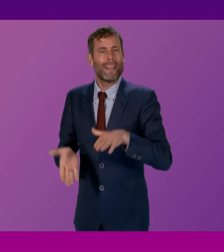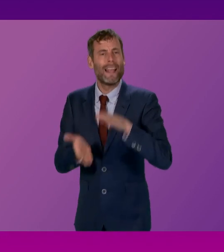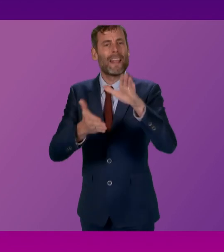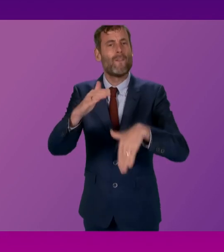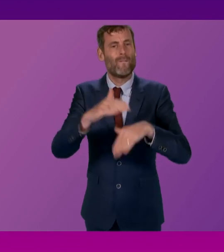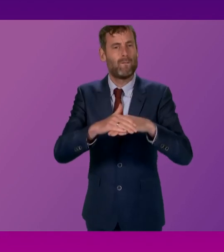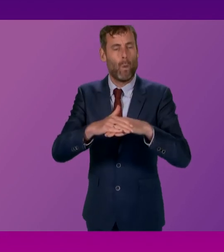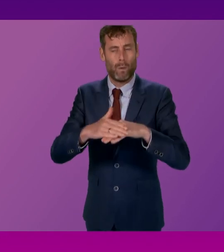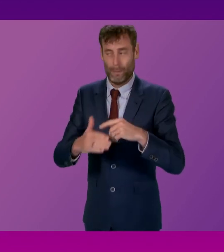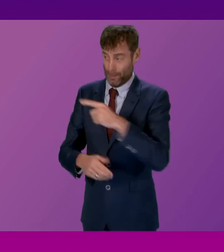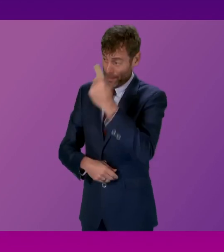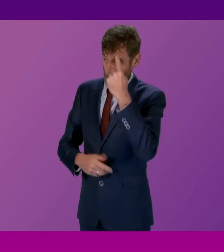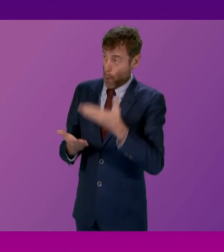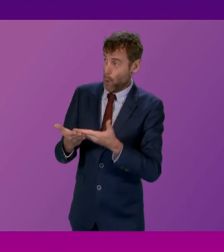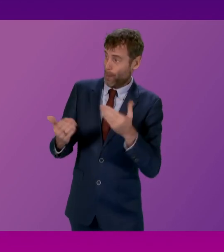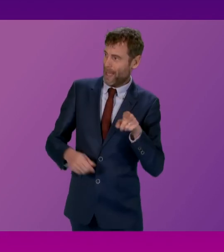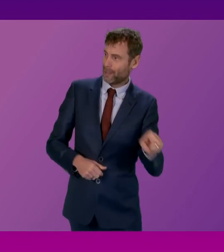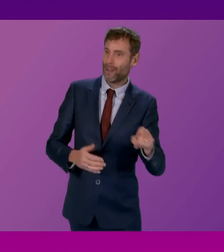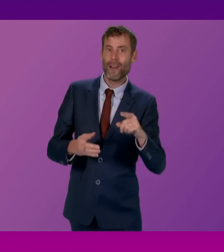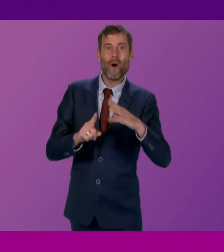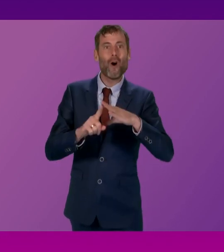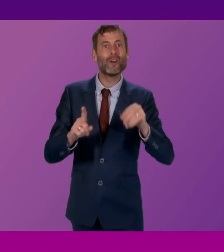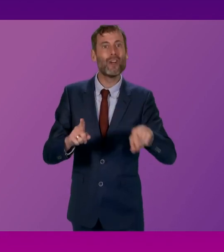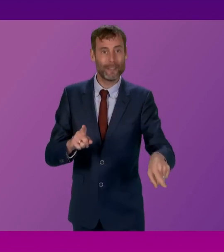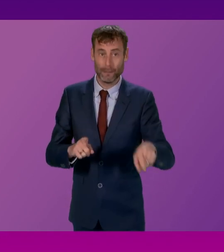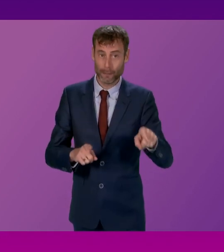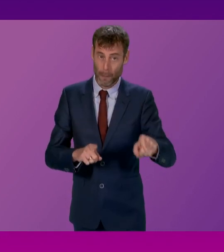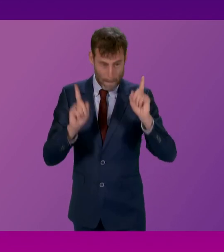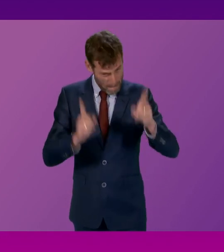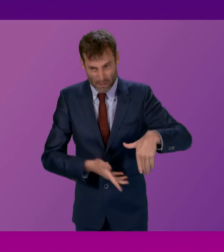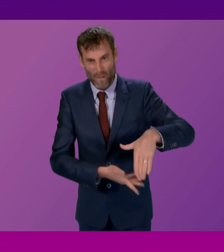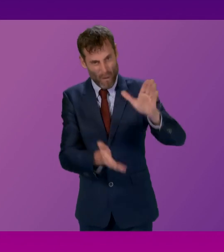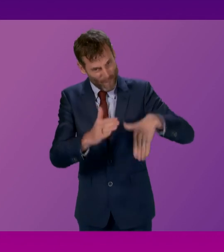What is he doing to identify those who did not comply with the “do not destroy” notices?